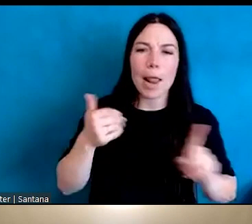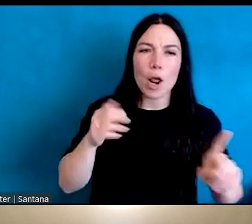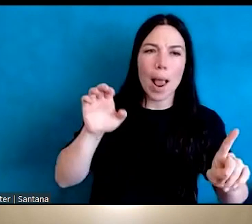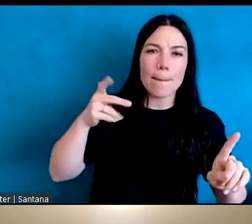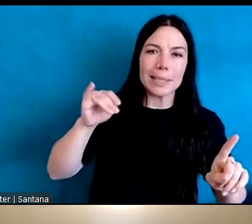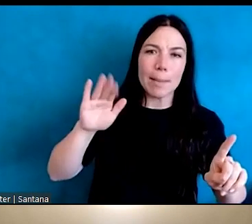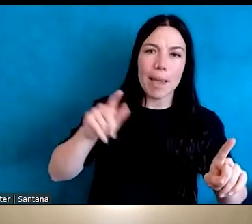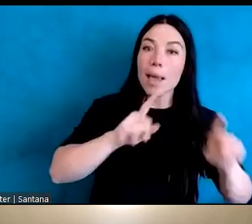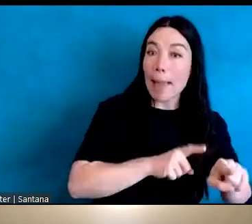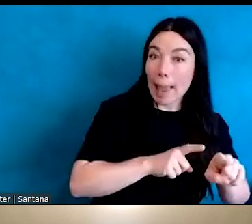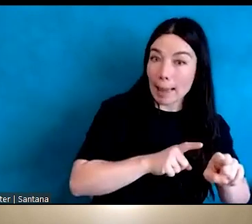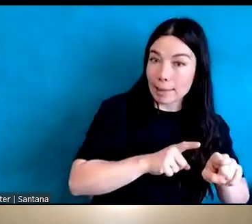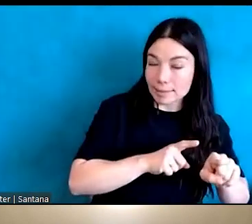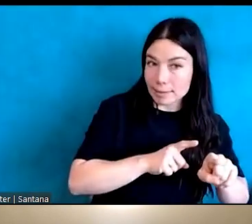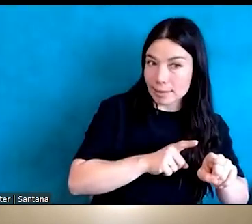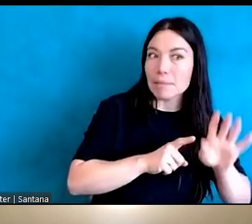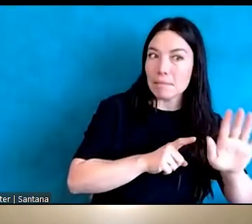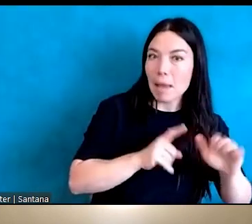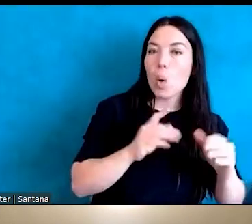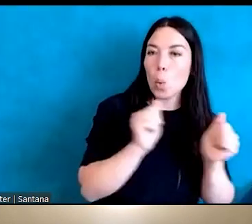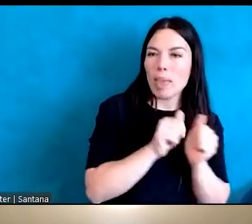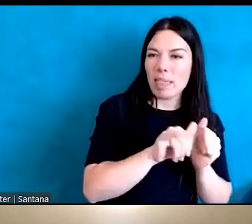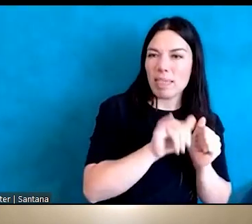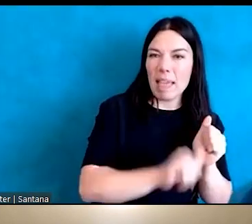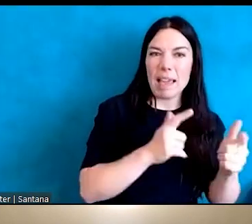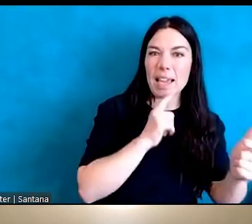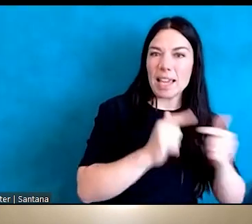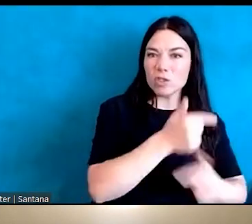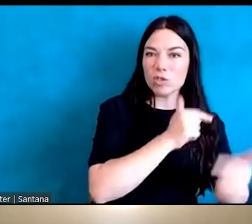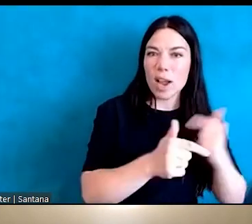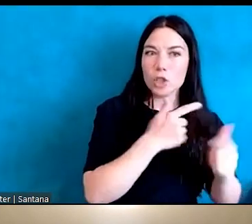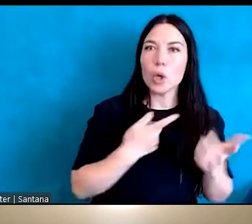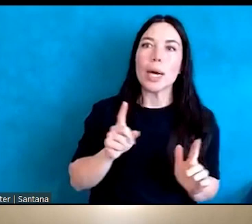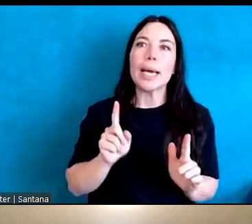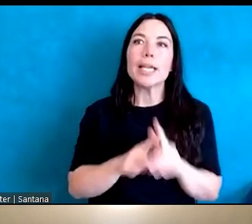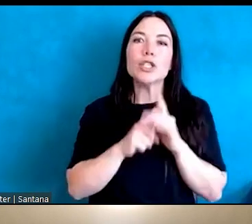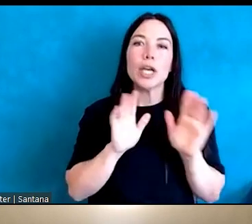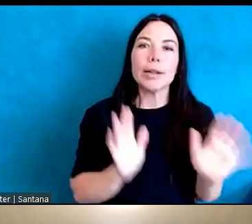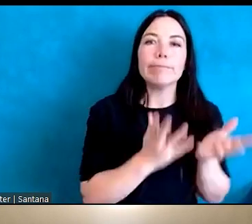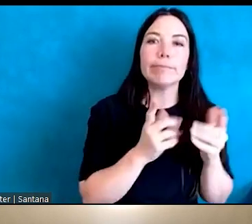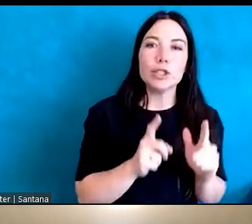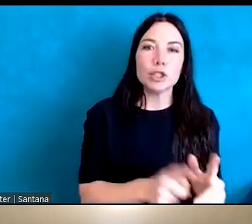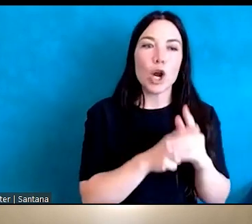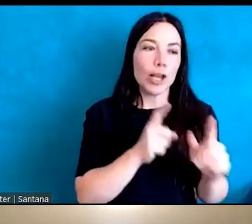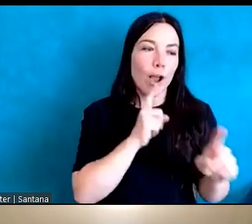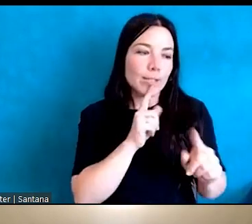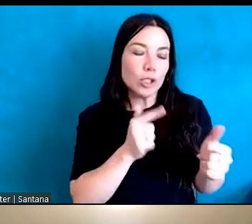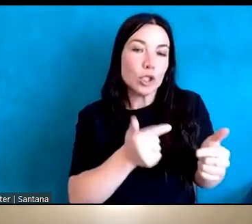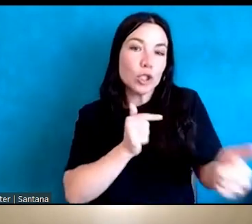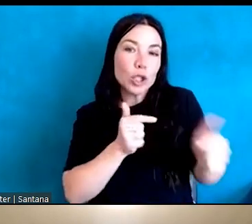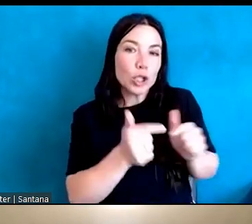in many cases initiating conversational turns or conversational turn sequences in comparison to functional play.